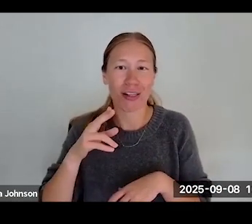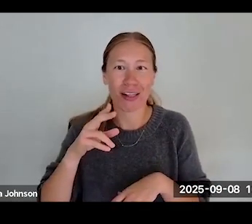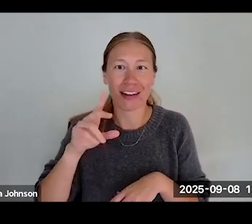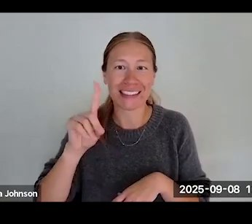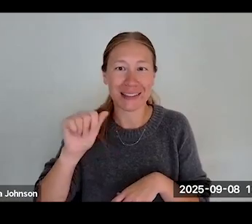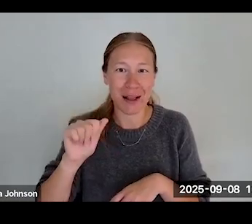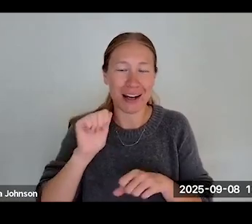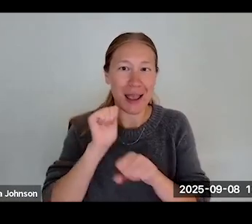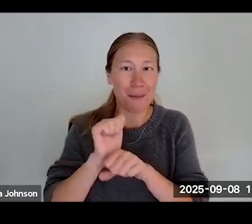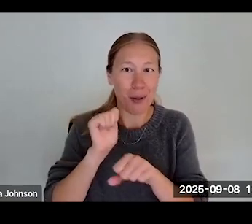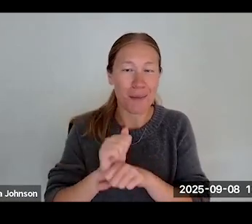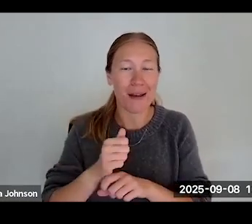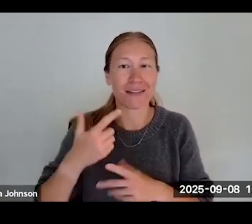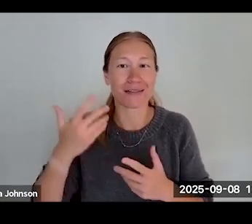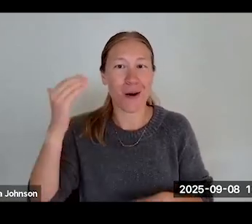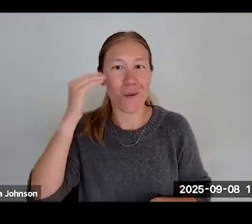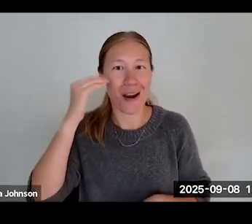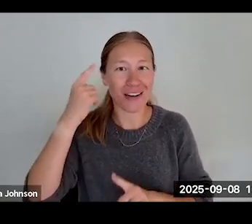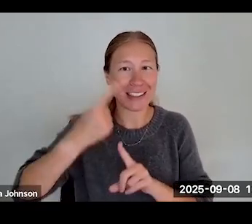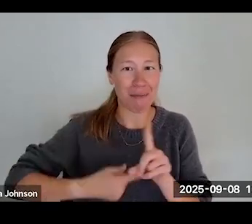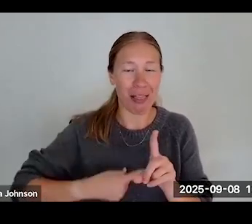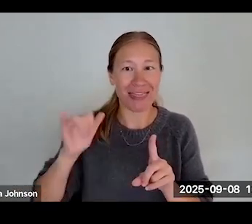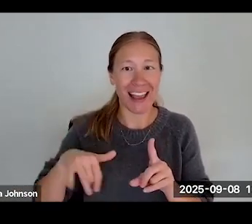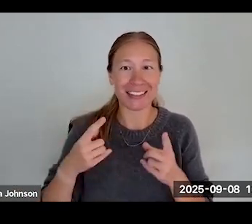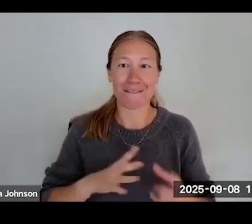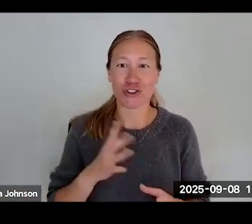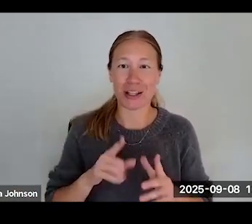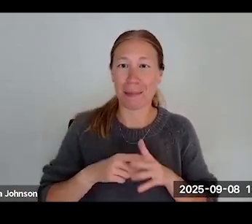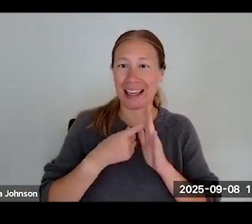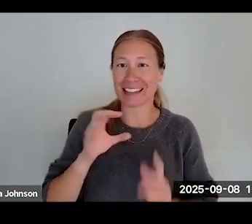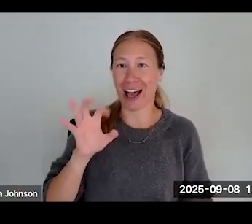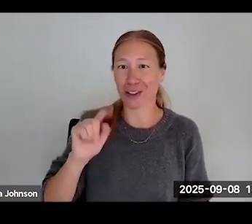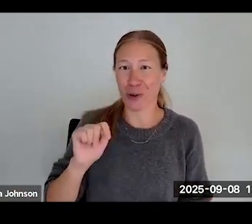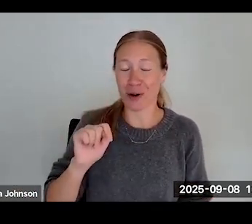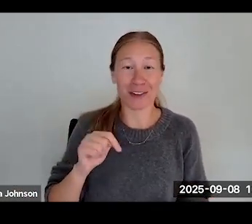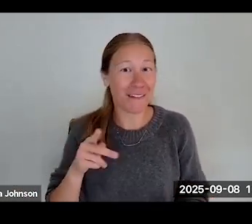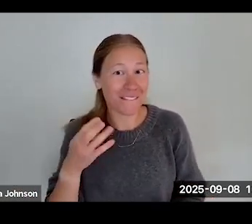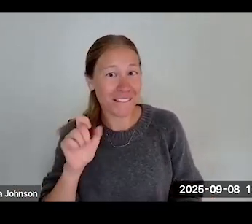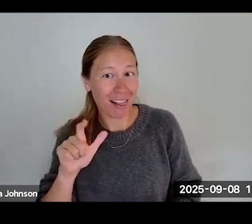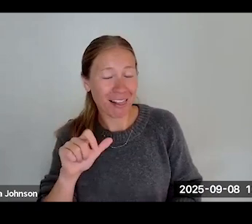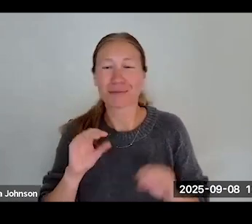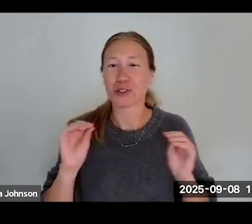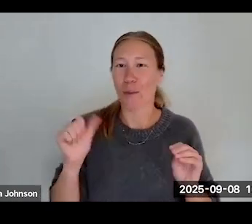but that is officially in October. Phil, did you have any last words for the group? No, thank you so much, everyone. Thank you to our Access Team